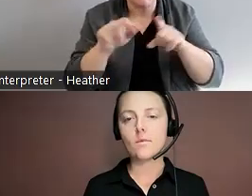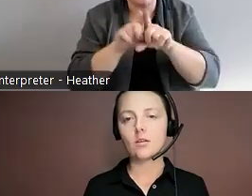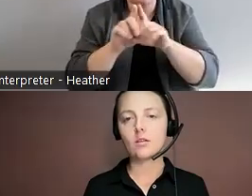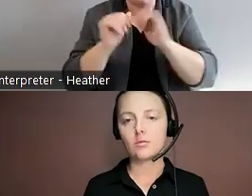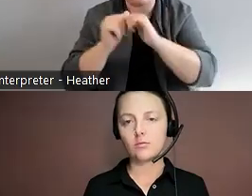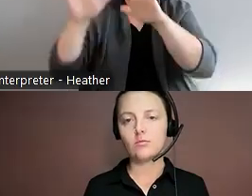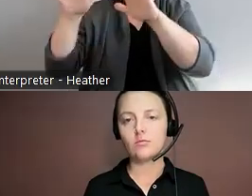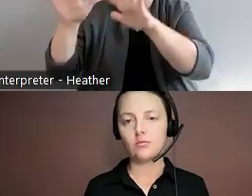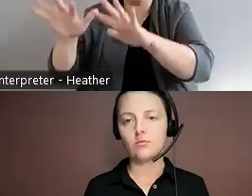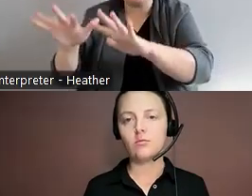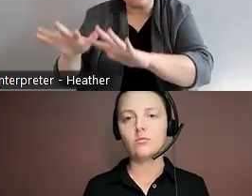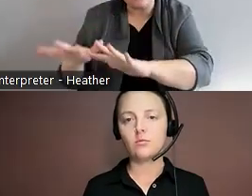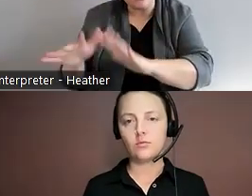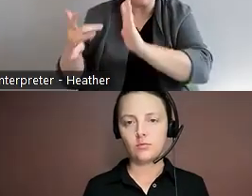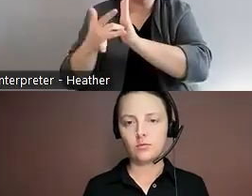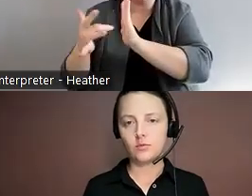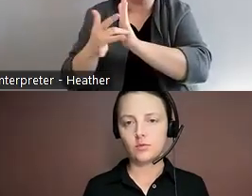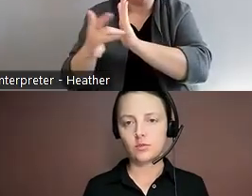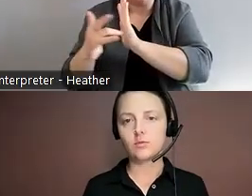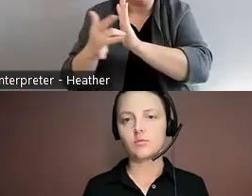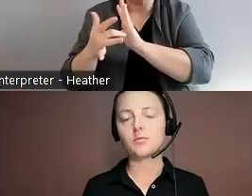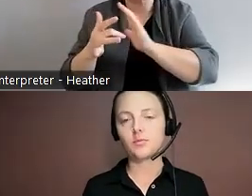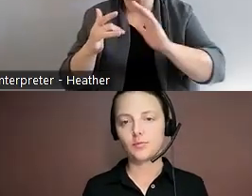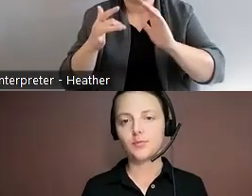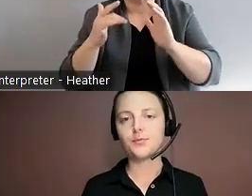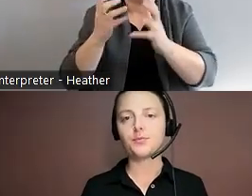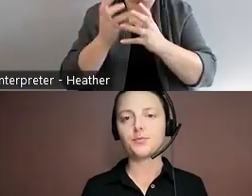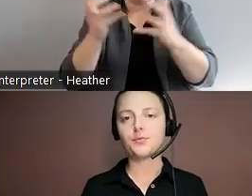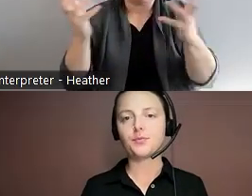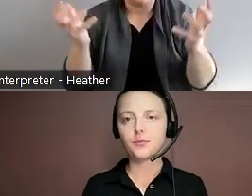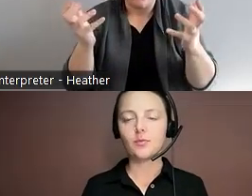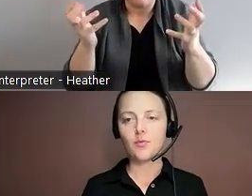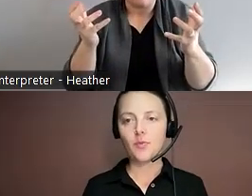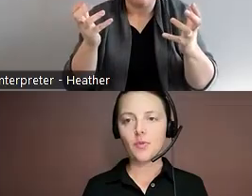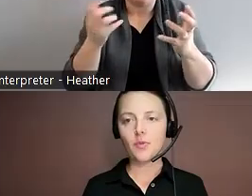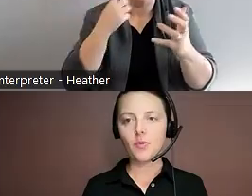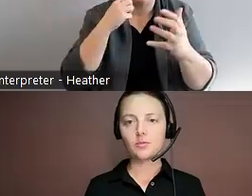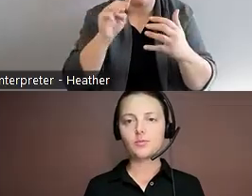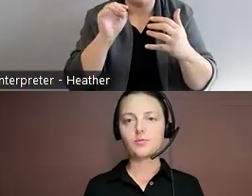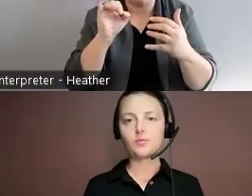deescalation techniques. Um uh and then a lot of u meu management training as well. The menu